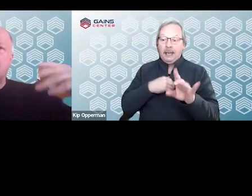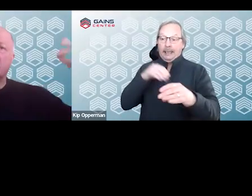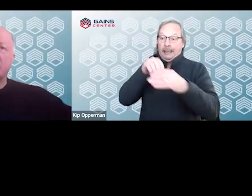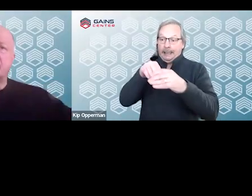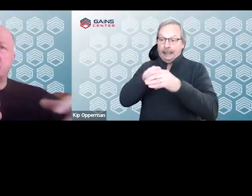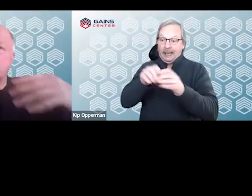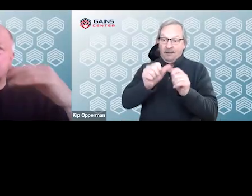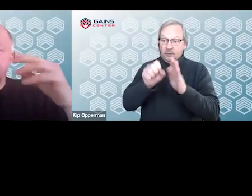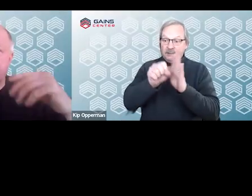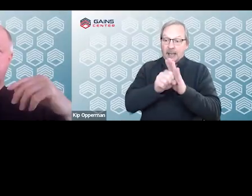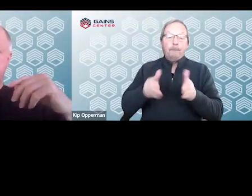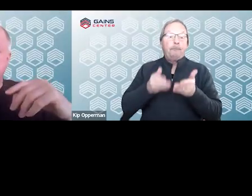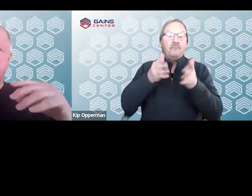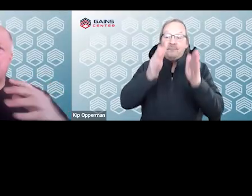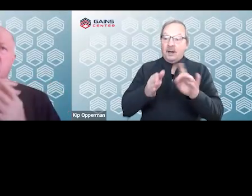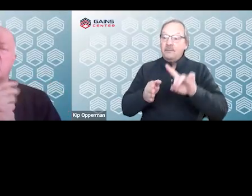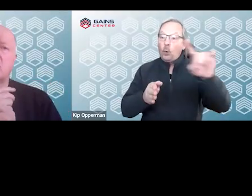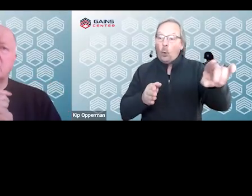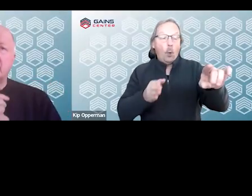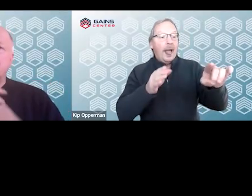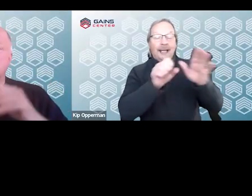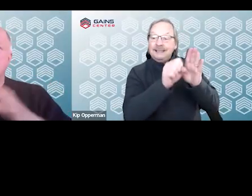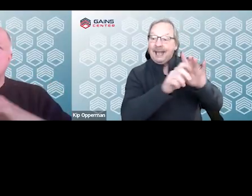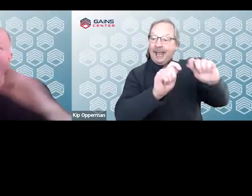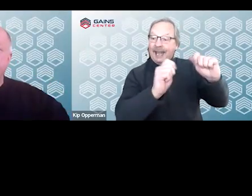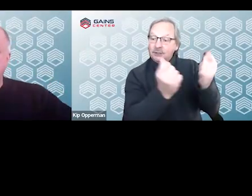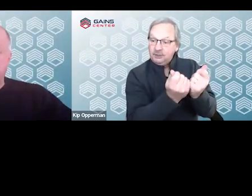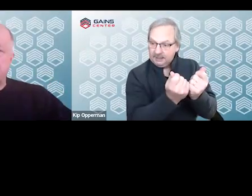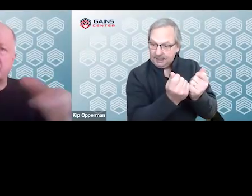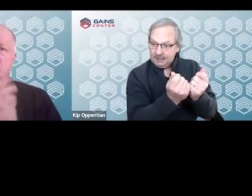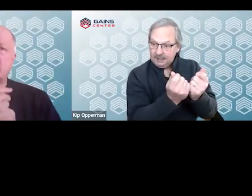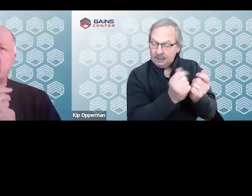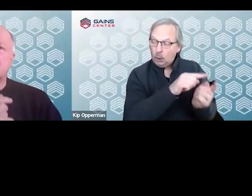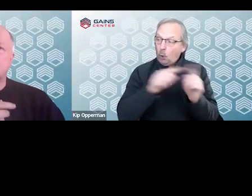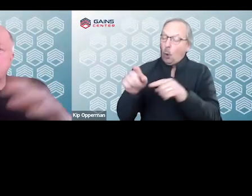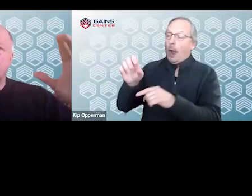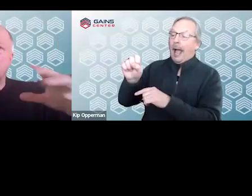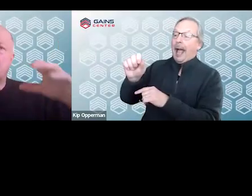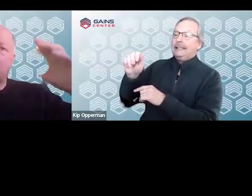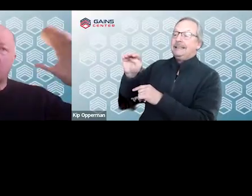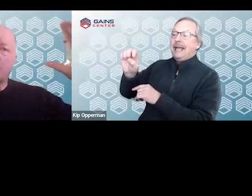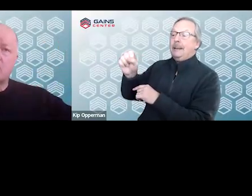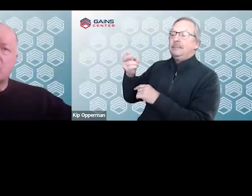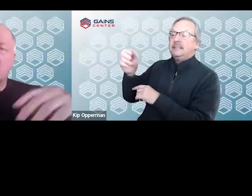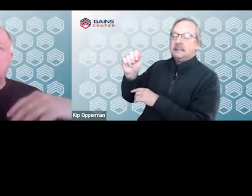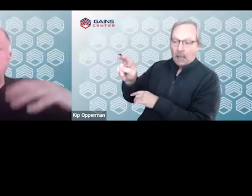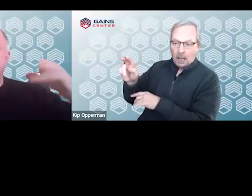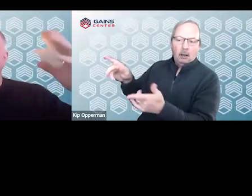providers have to go to the state agency or go to SAMHSA to get an approval for a protocol.